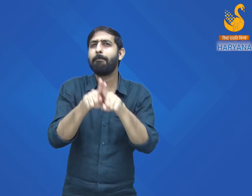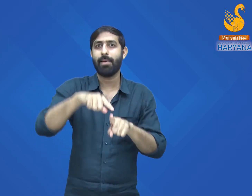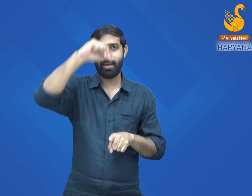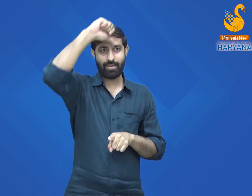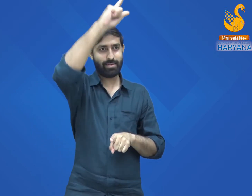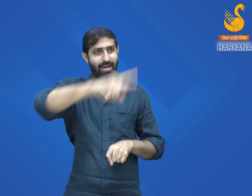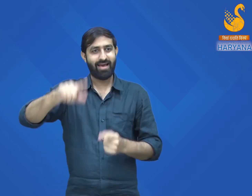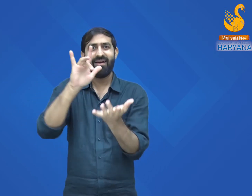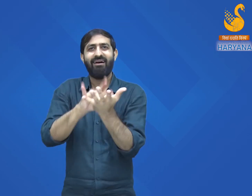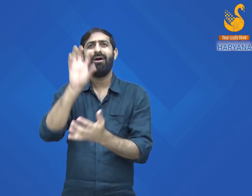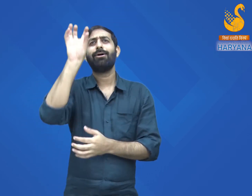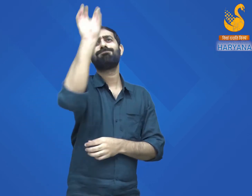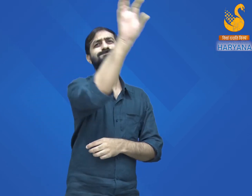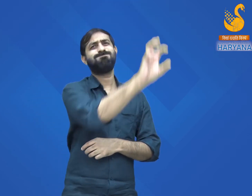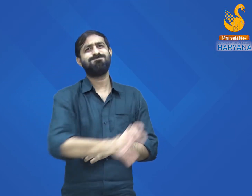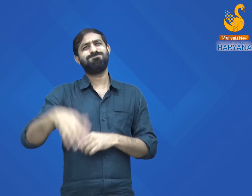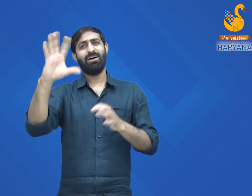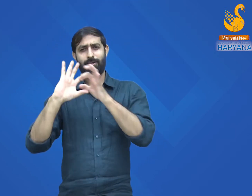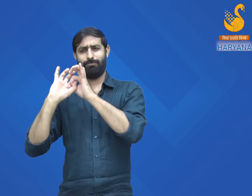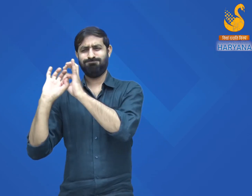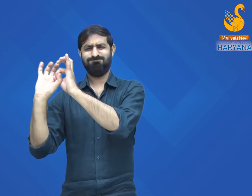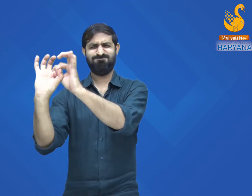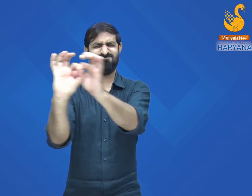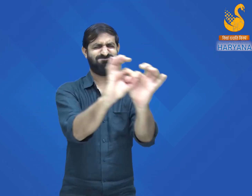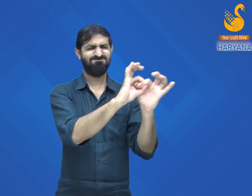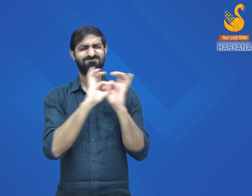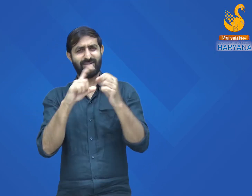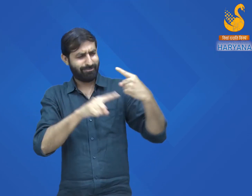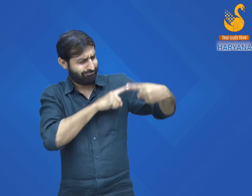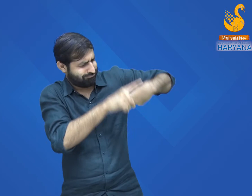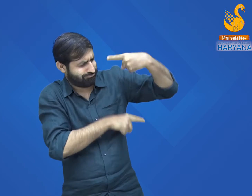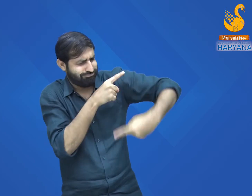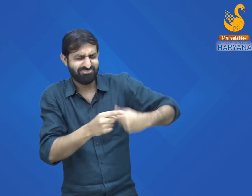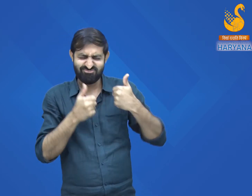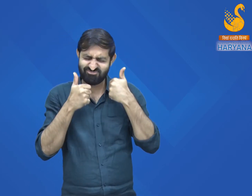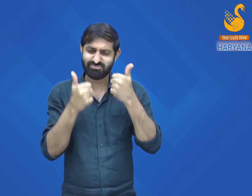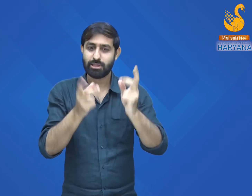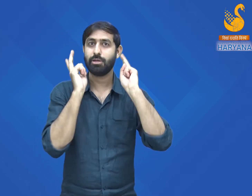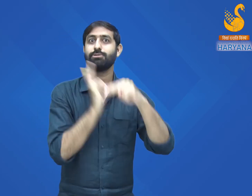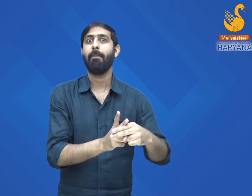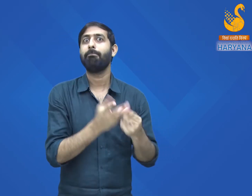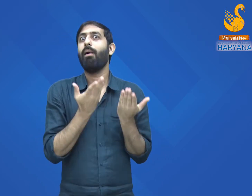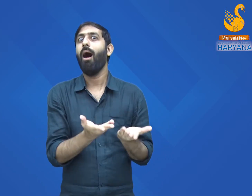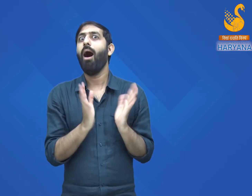through the cultural upbringing that stays standard between different states and religions.